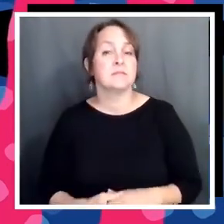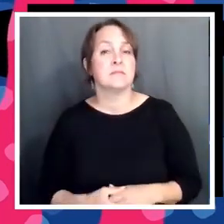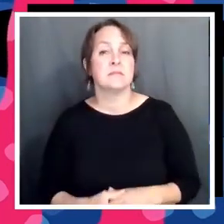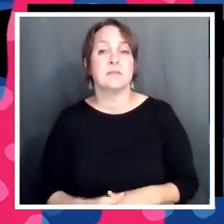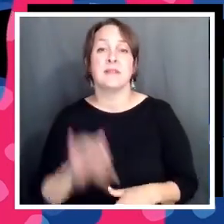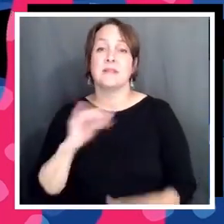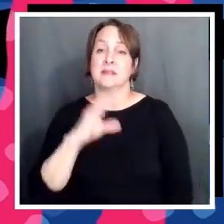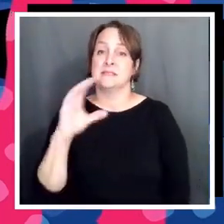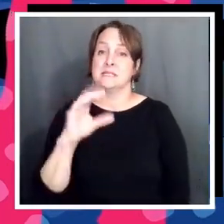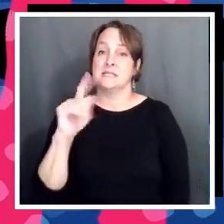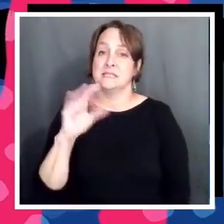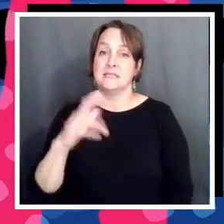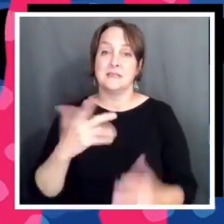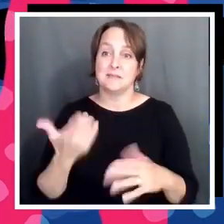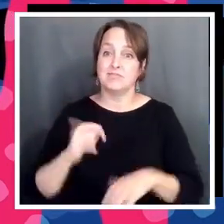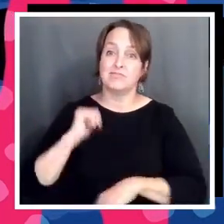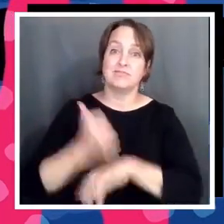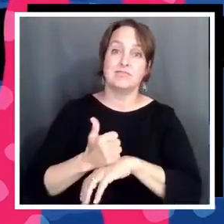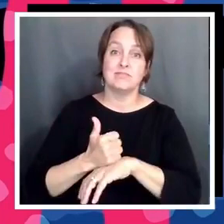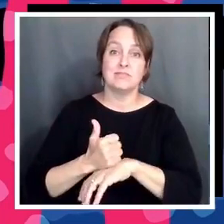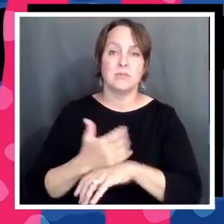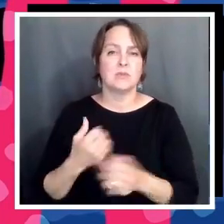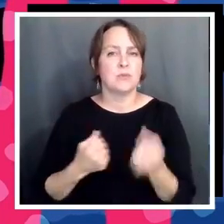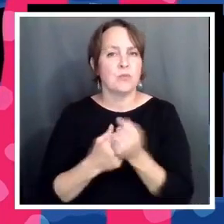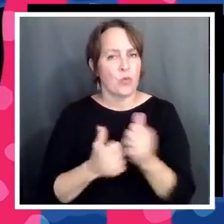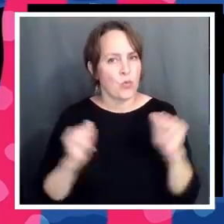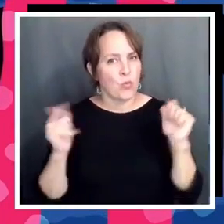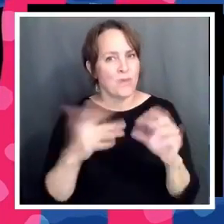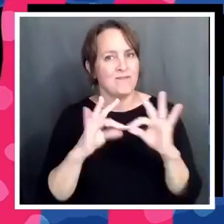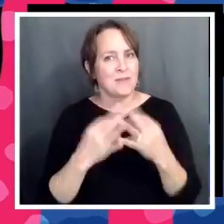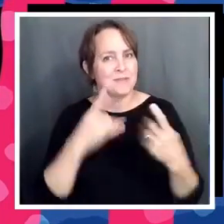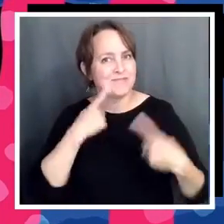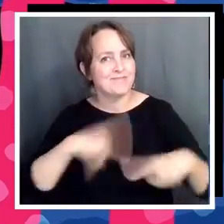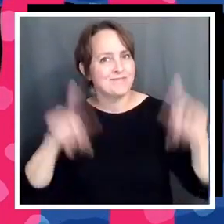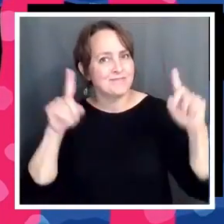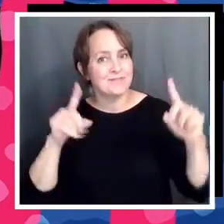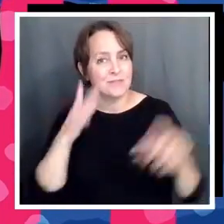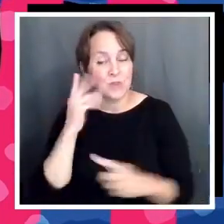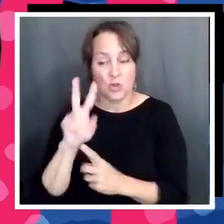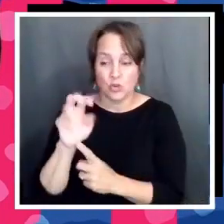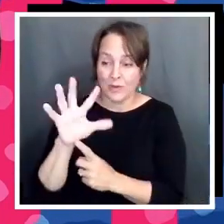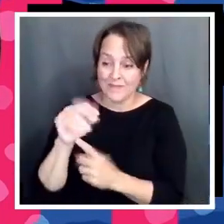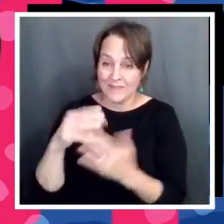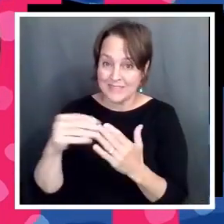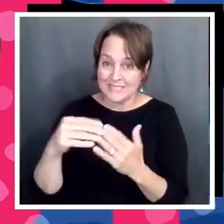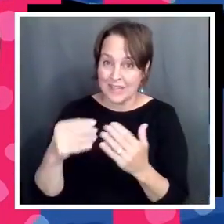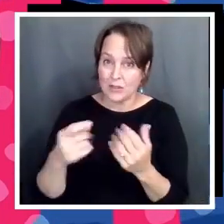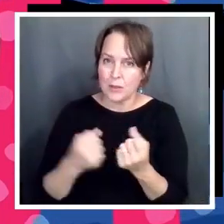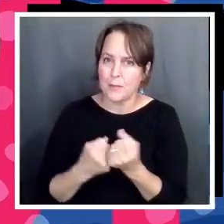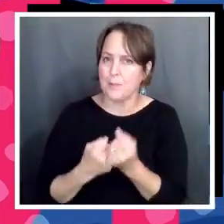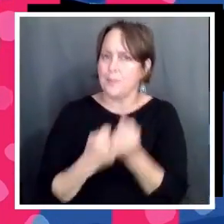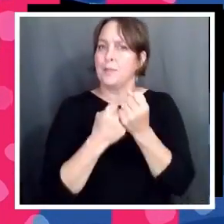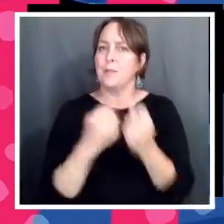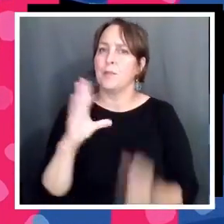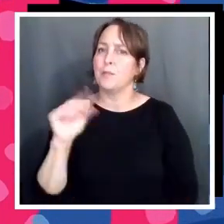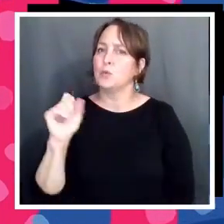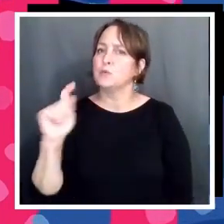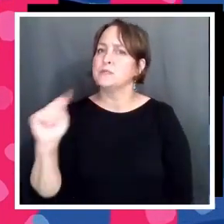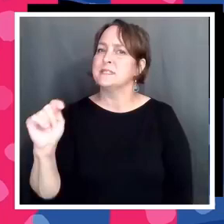AND TAXPAYER ID OR SOCIAL SECURITY NUMBER FOR YOU AND YOUR DEPENDENTS.